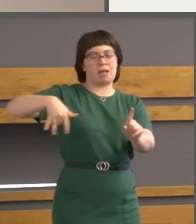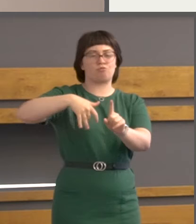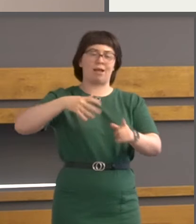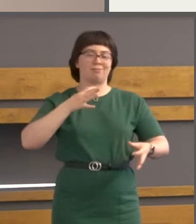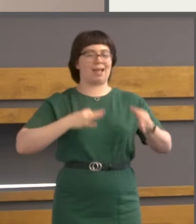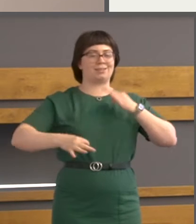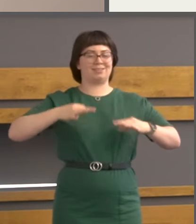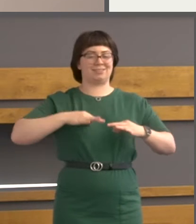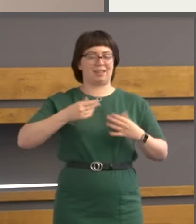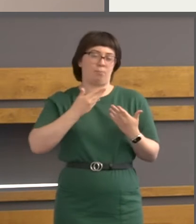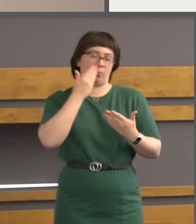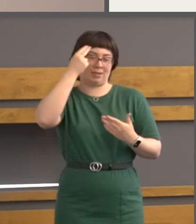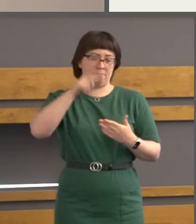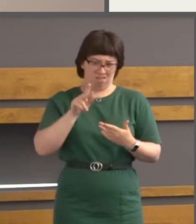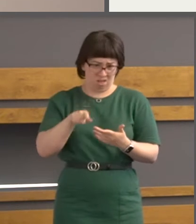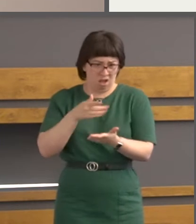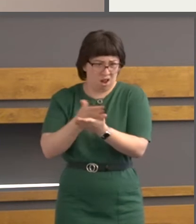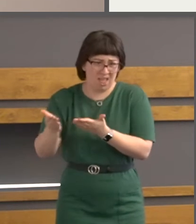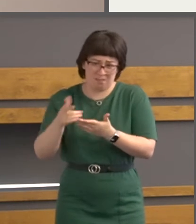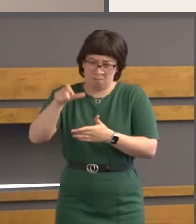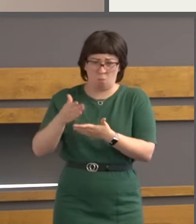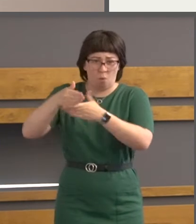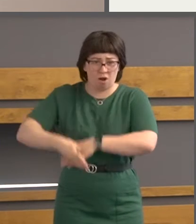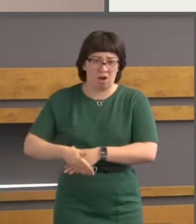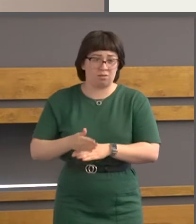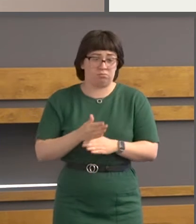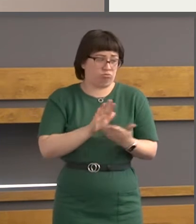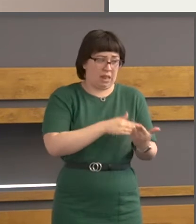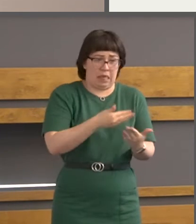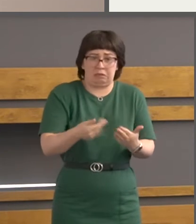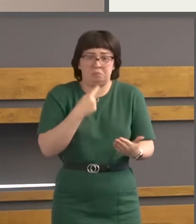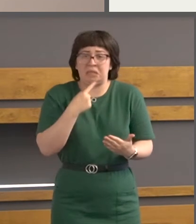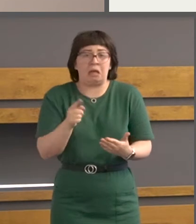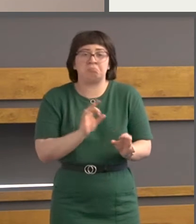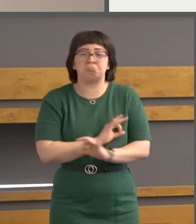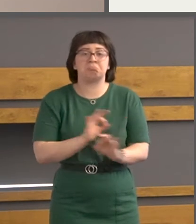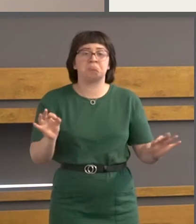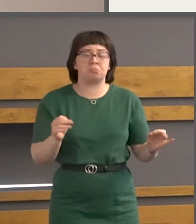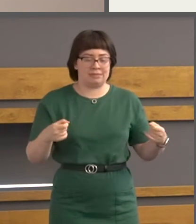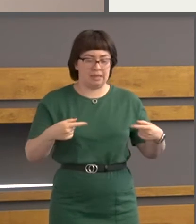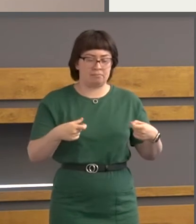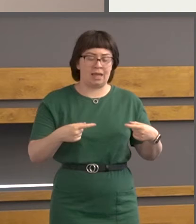who are actually truly laborers, and no translations of what they're saying. The subtitles, for instance, say,